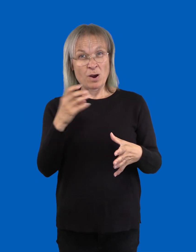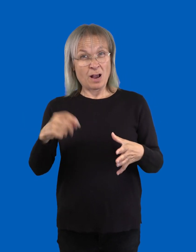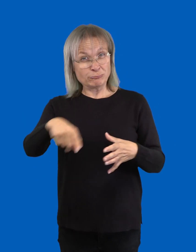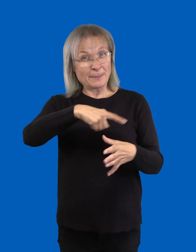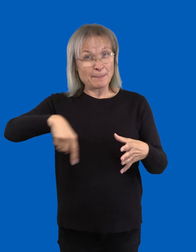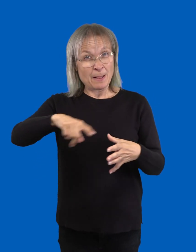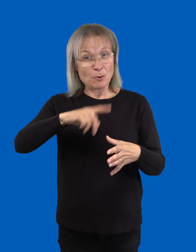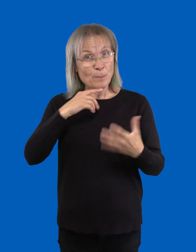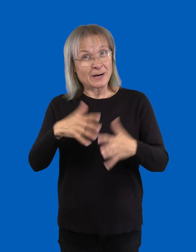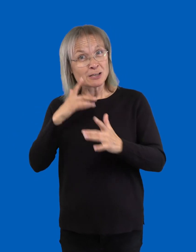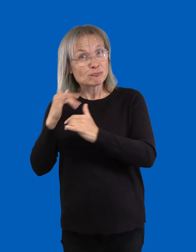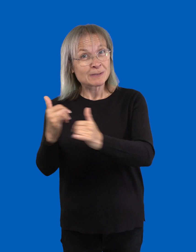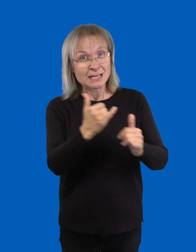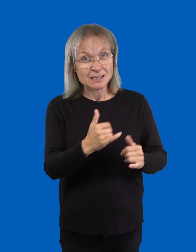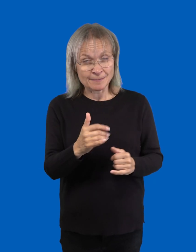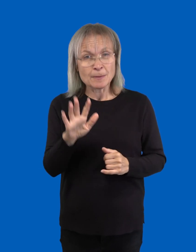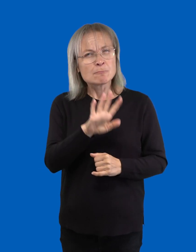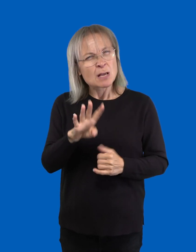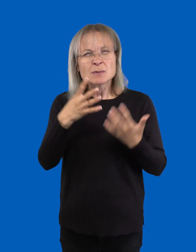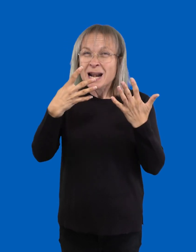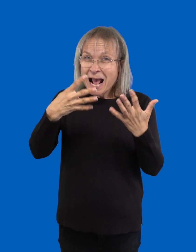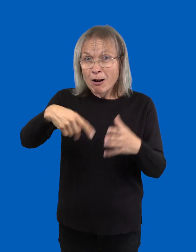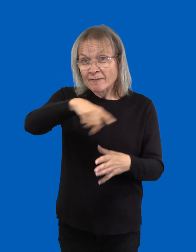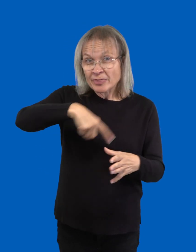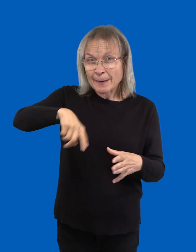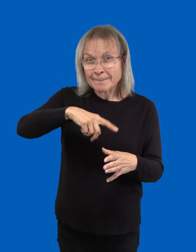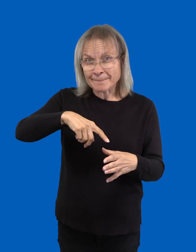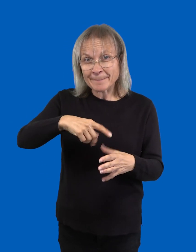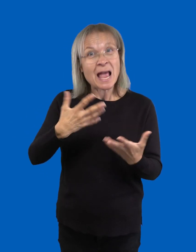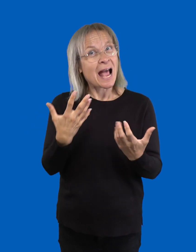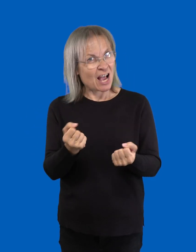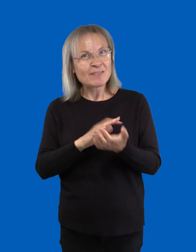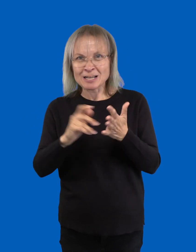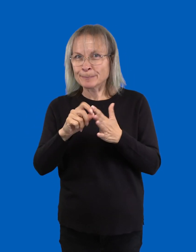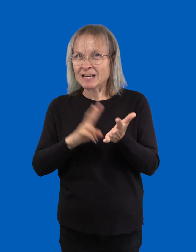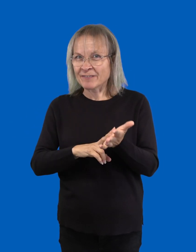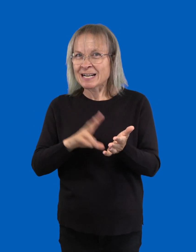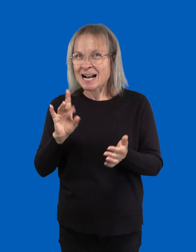Around 9 in 100 people screened have an HPV infection, but no abnormal cells.